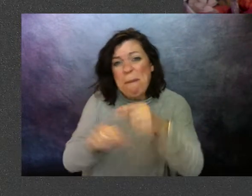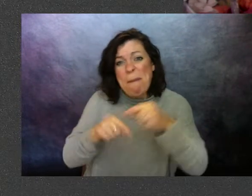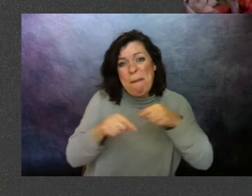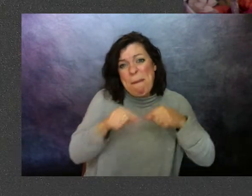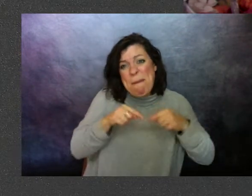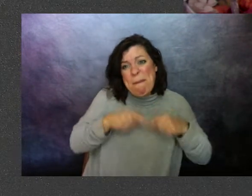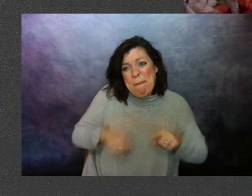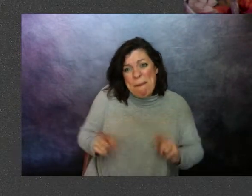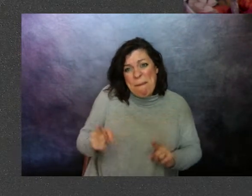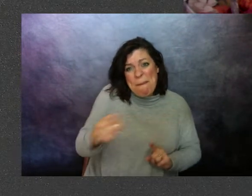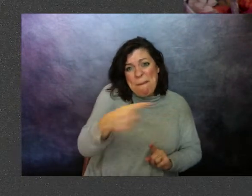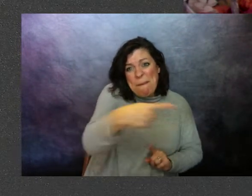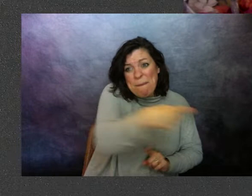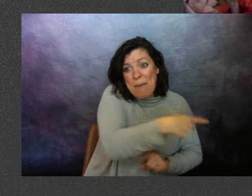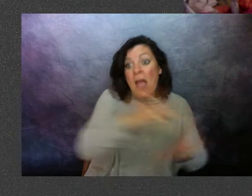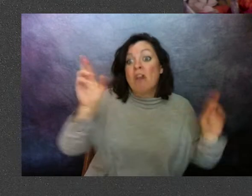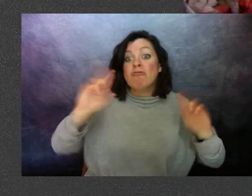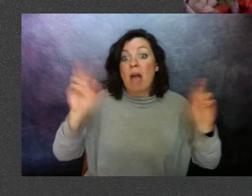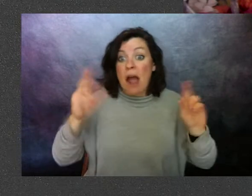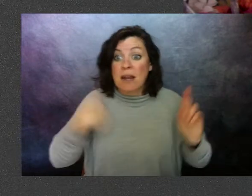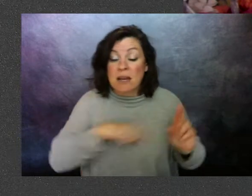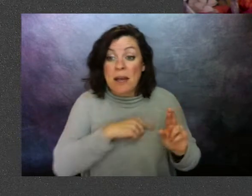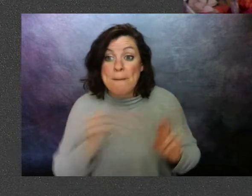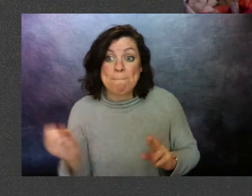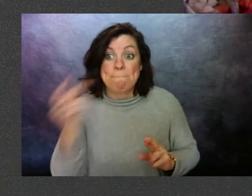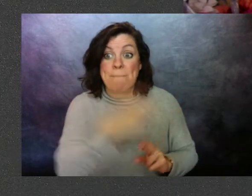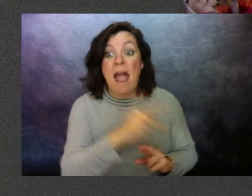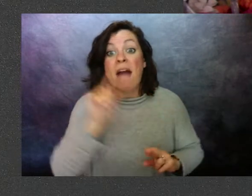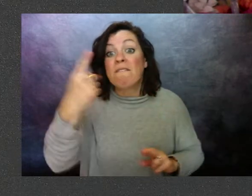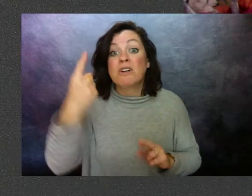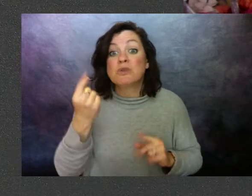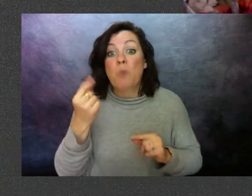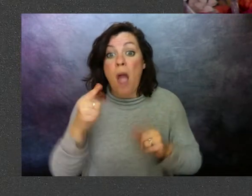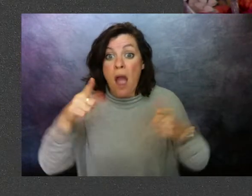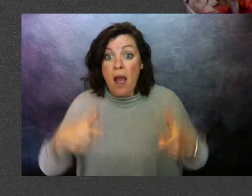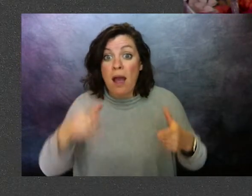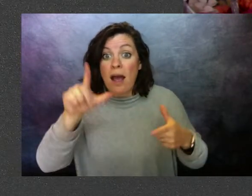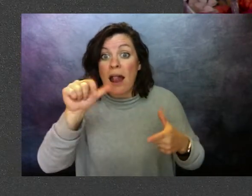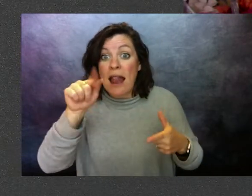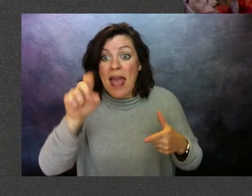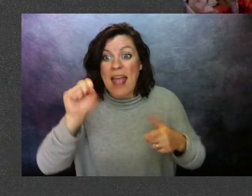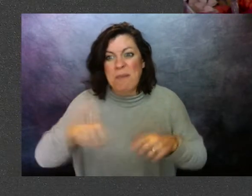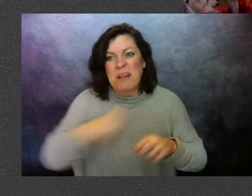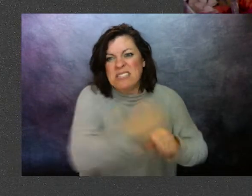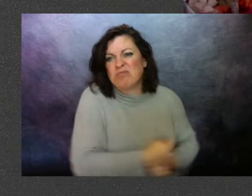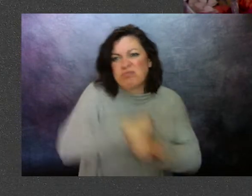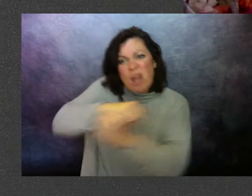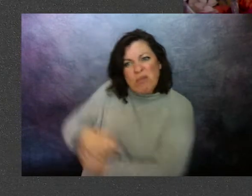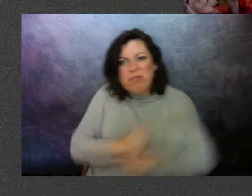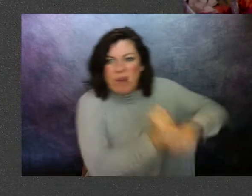that we have done in this story? Are you ready? We have to go first across the lake, so hop in your boat and paddle. [whooshing imitation]